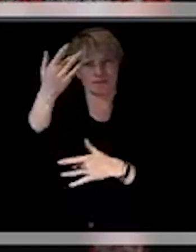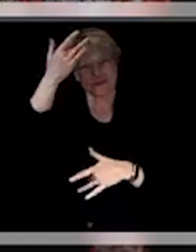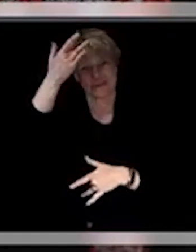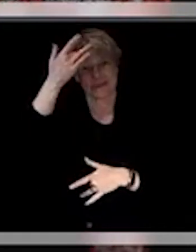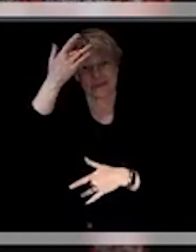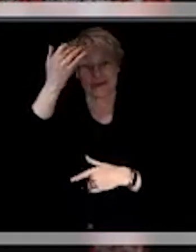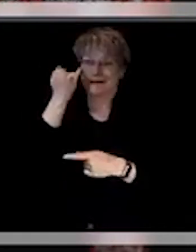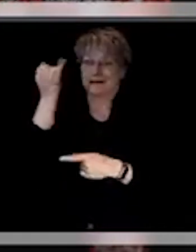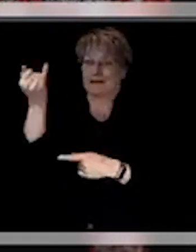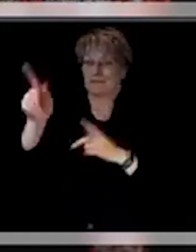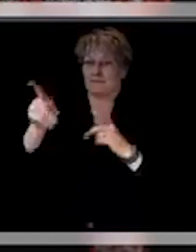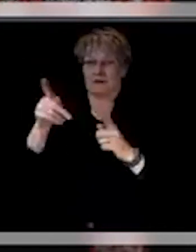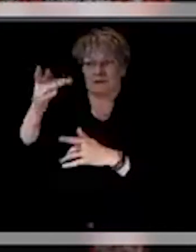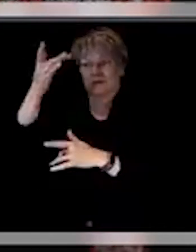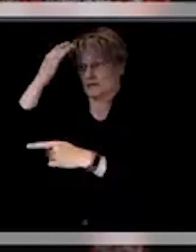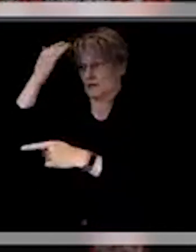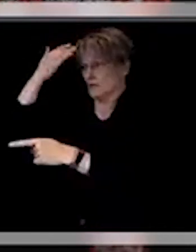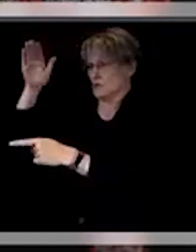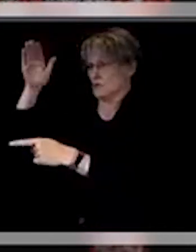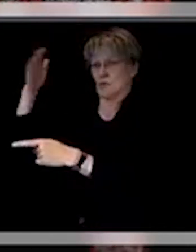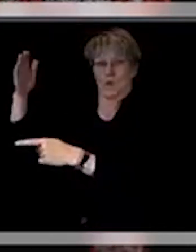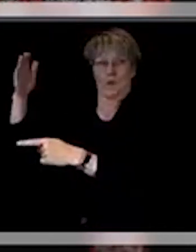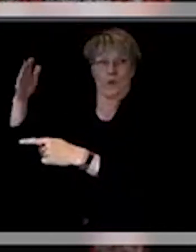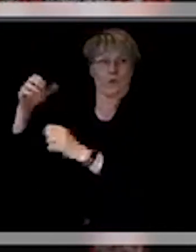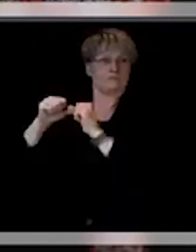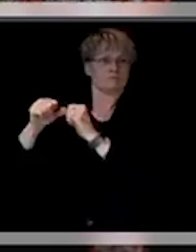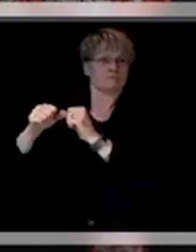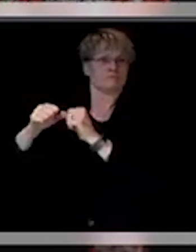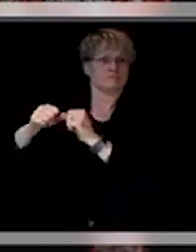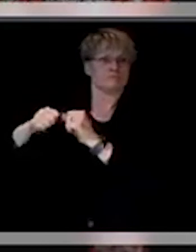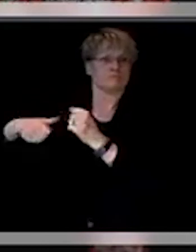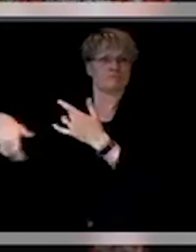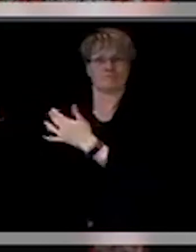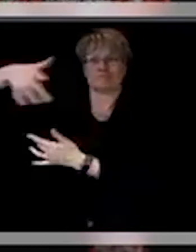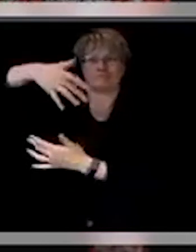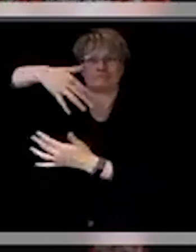some cases that circulate in the community, but we don't know about, and that’s where